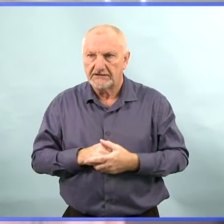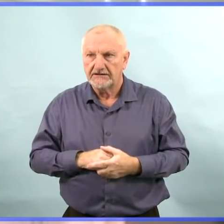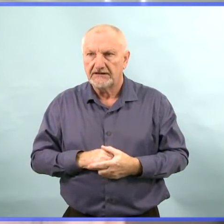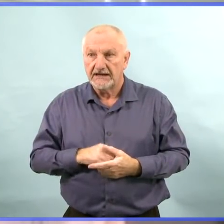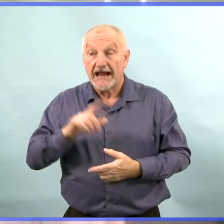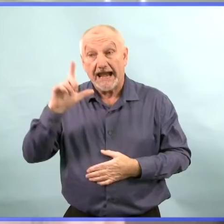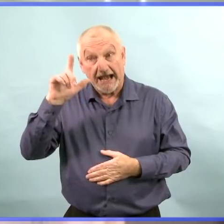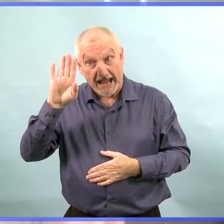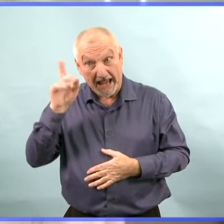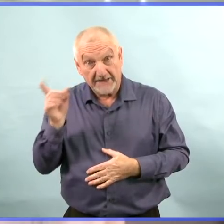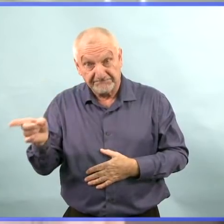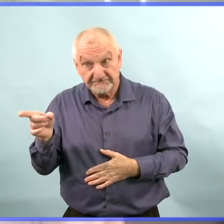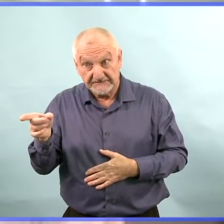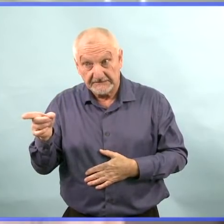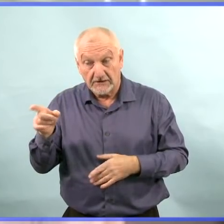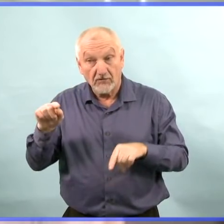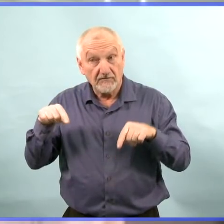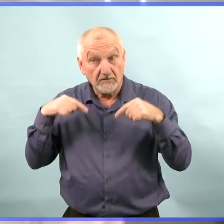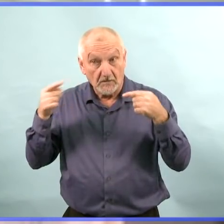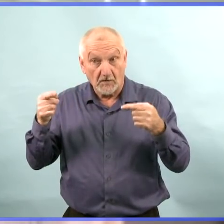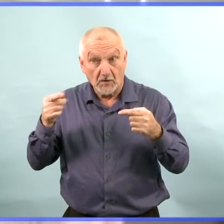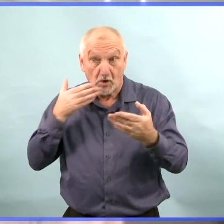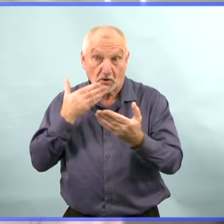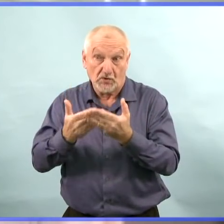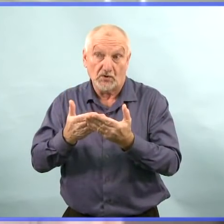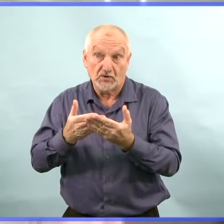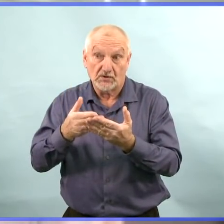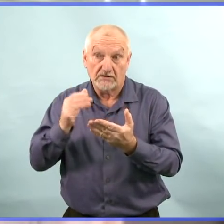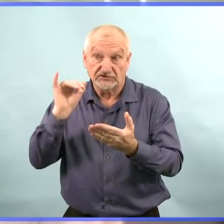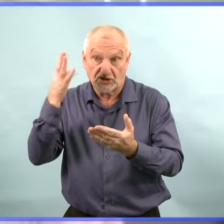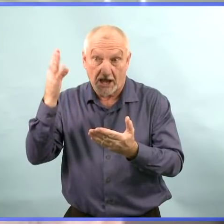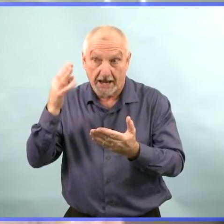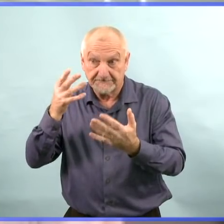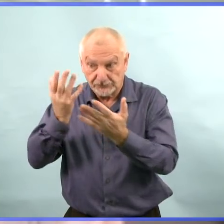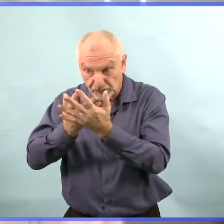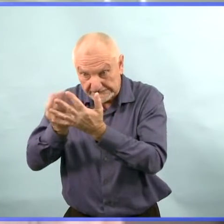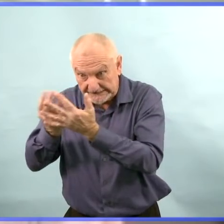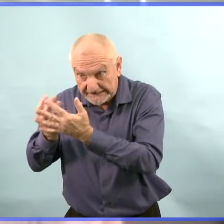very good job of sequencing all of our positive uh travel relay